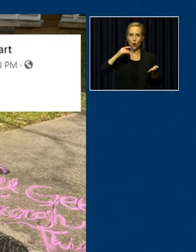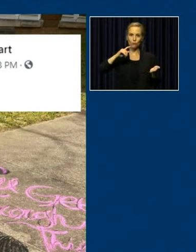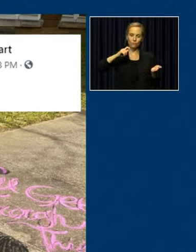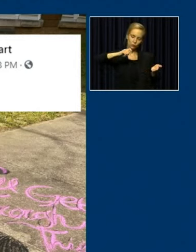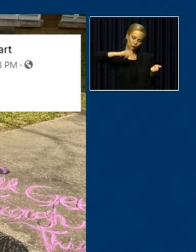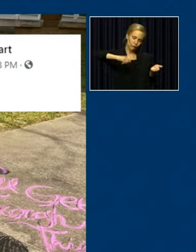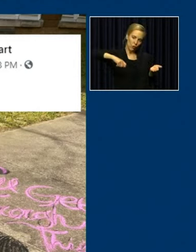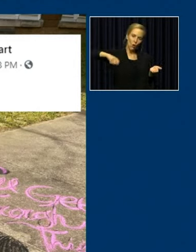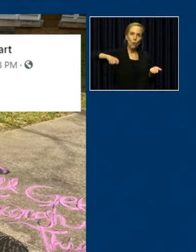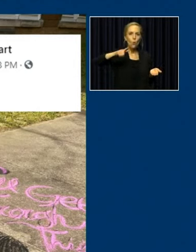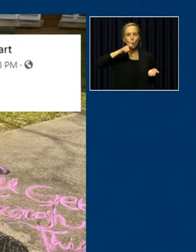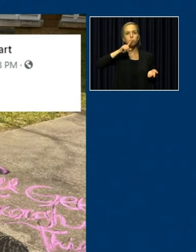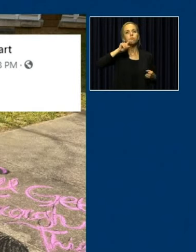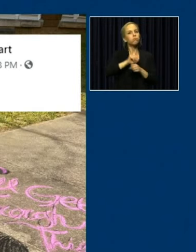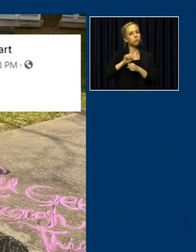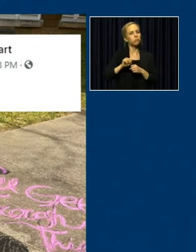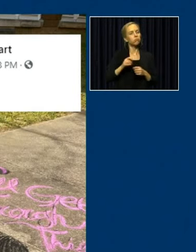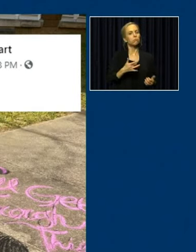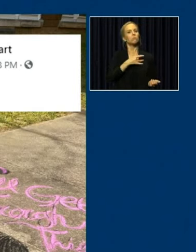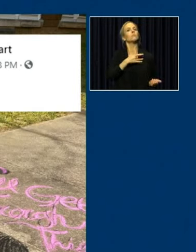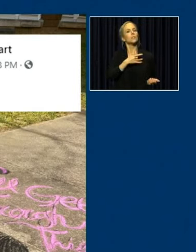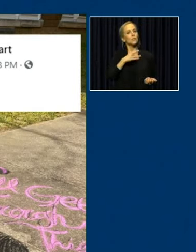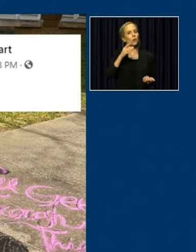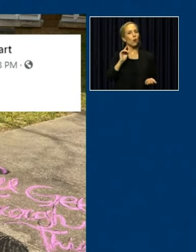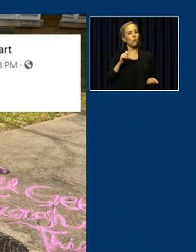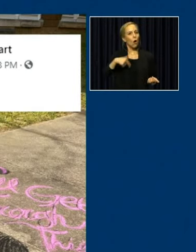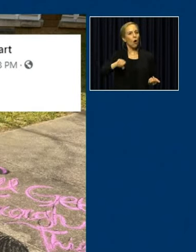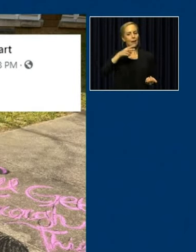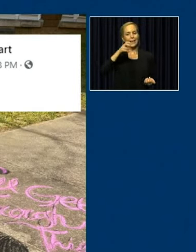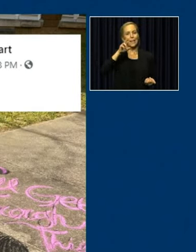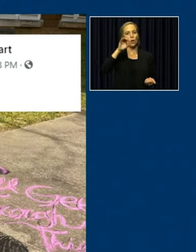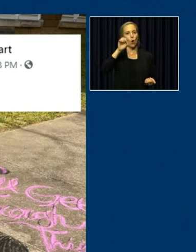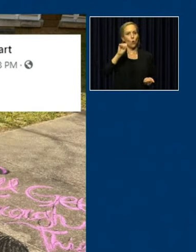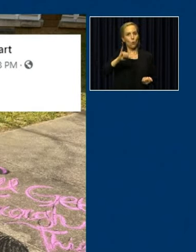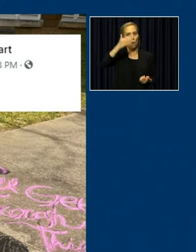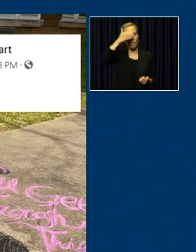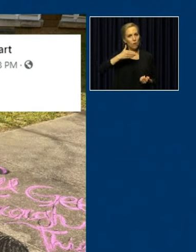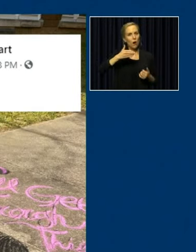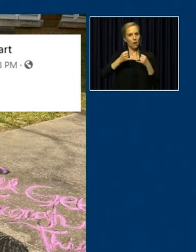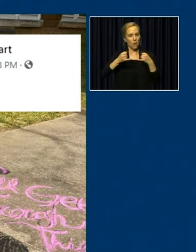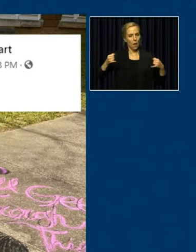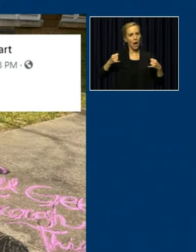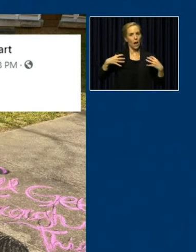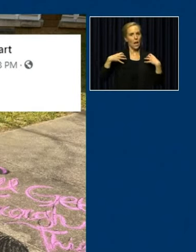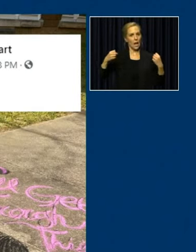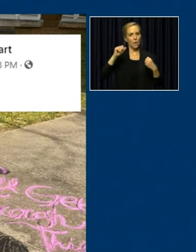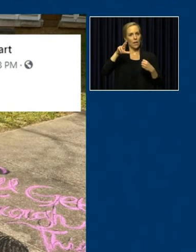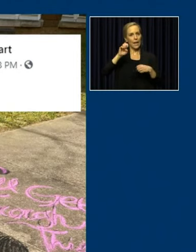BEING HEALTHY AT HOME DOESN'T MEAN THAT WE CAN'T ENJOY, AND CERTAINLY DOESN'T MEAN THAT OUR